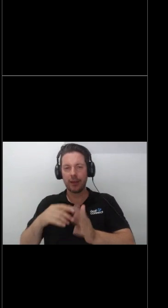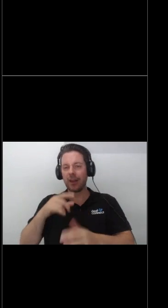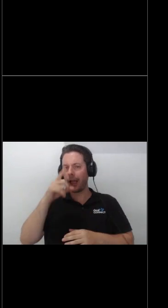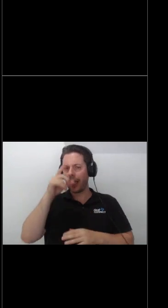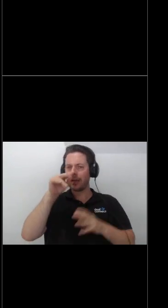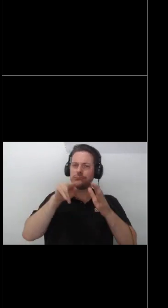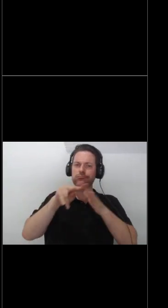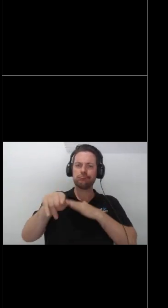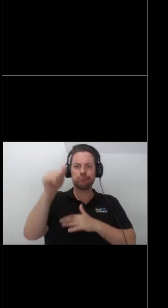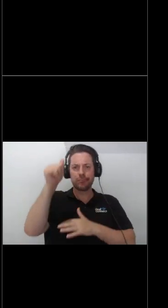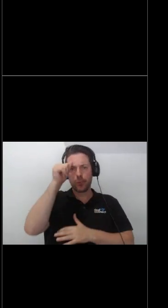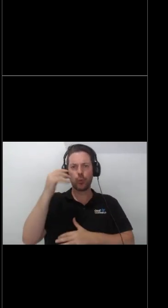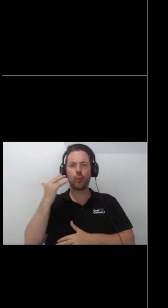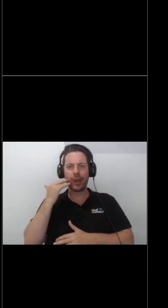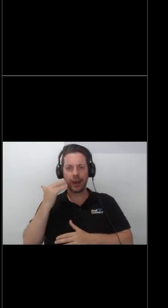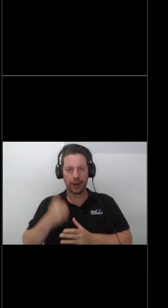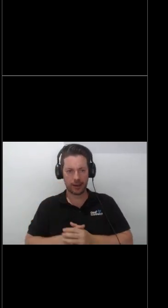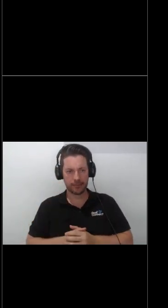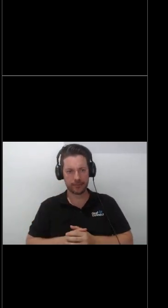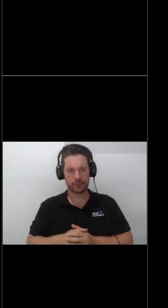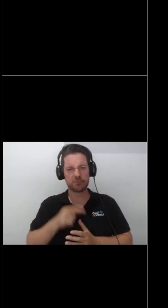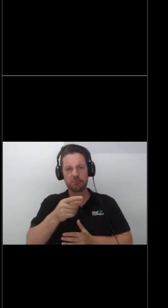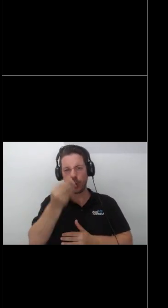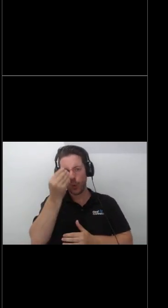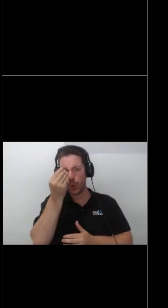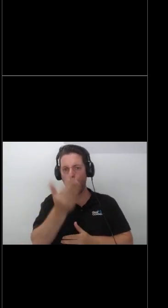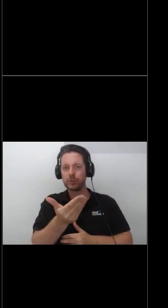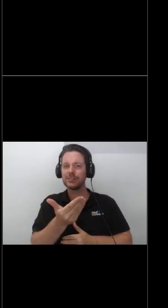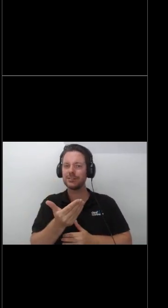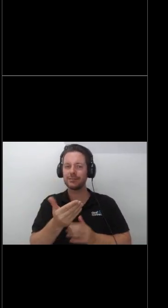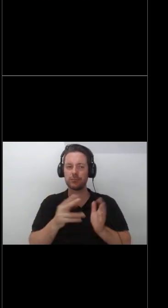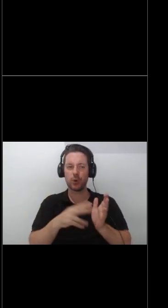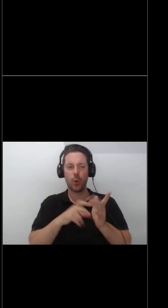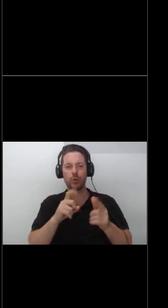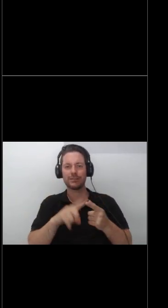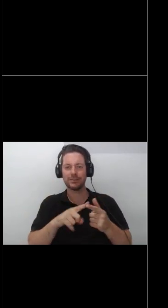the notice will generally advise the nature of the hearing when or where the hearing will be held,